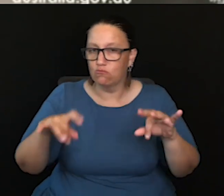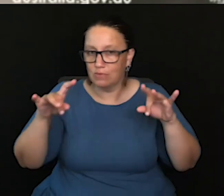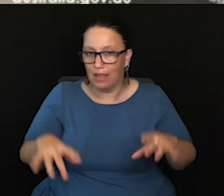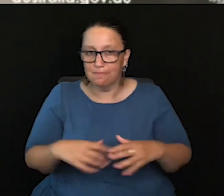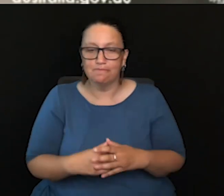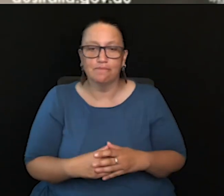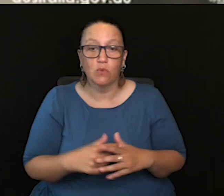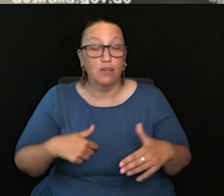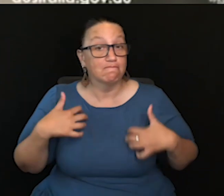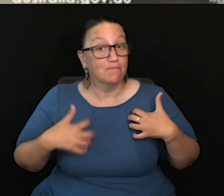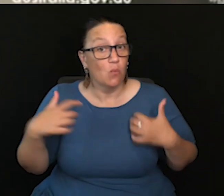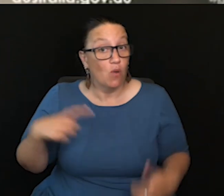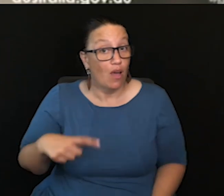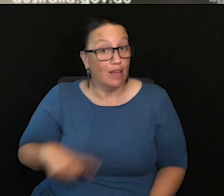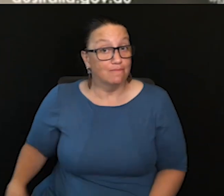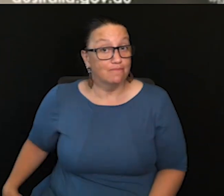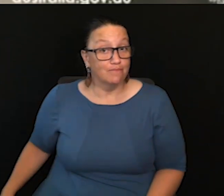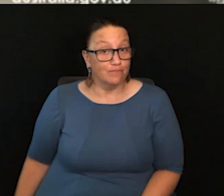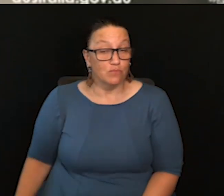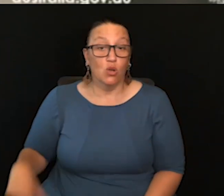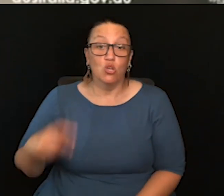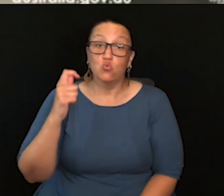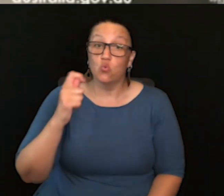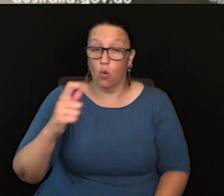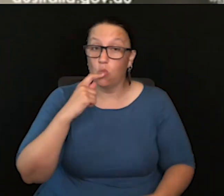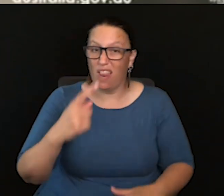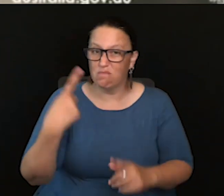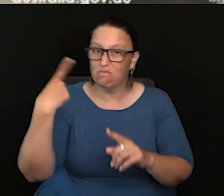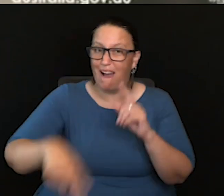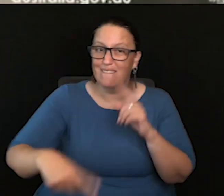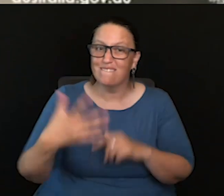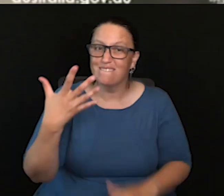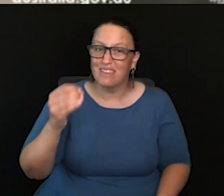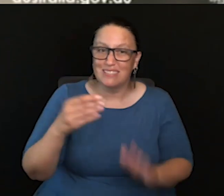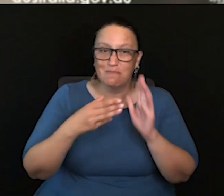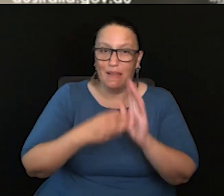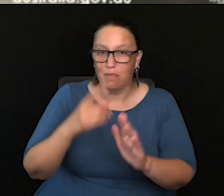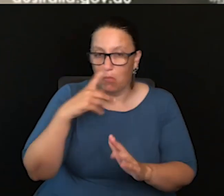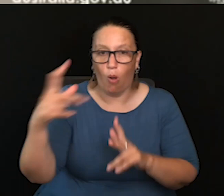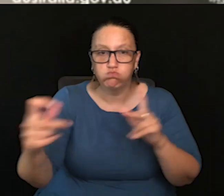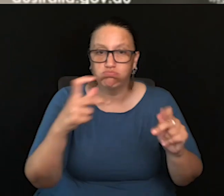Significantly, we are due to pass the 50 million dose mark in the course of the next 48 hours,